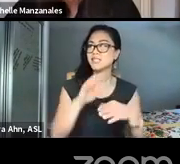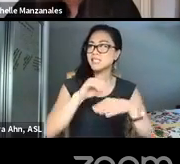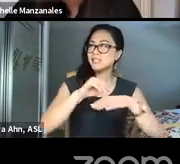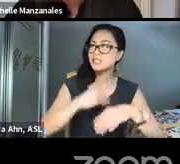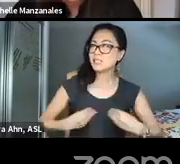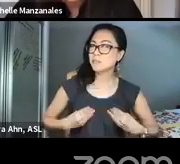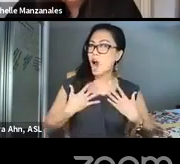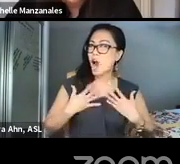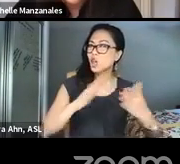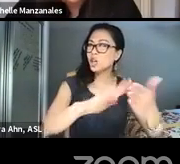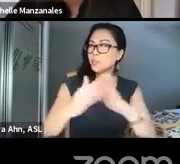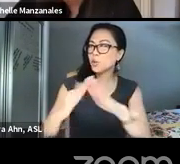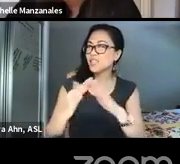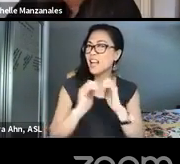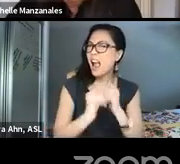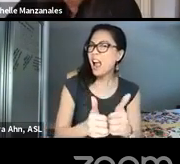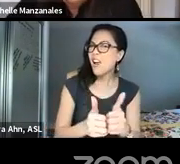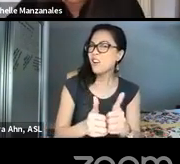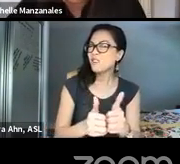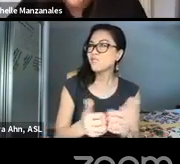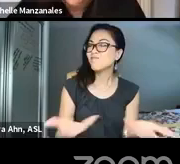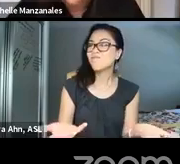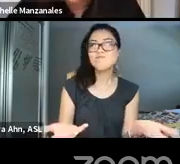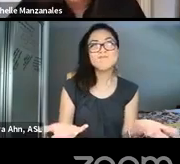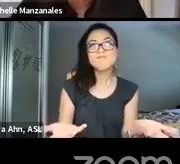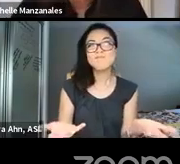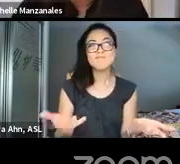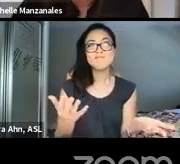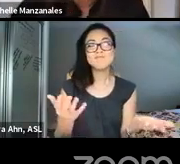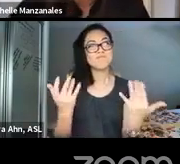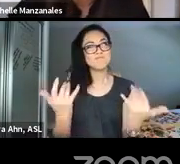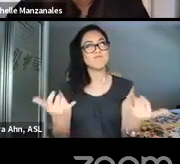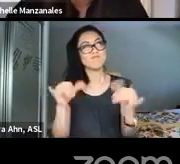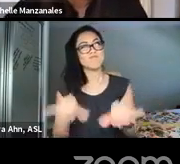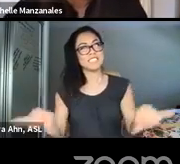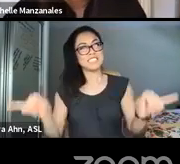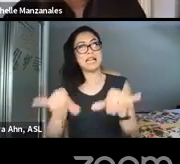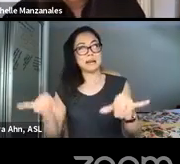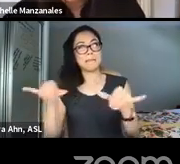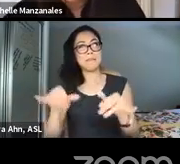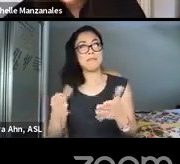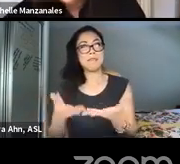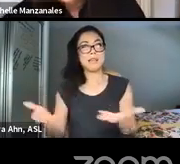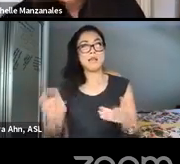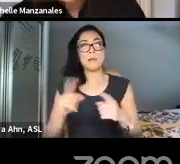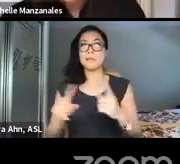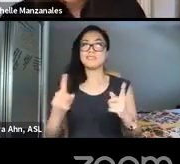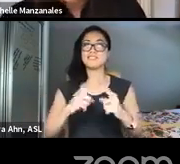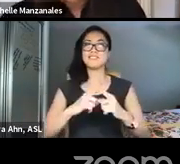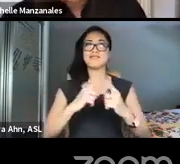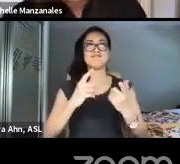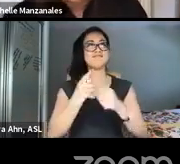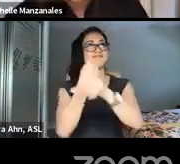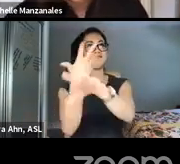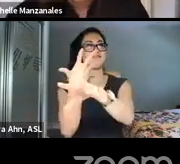it could be anybody wanting to dance. Now they can't come through the doors,